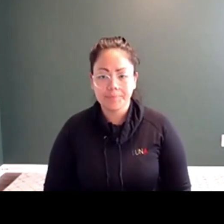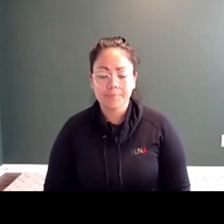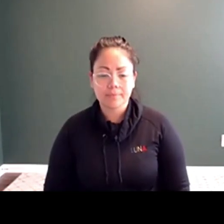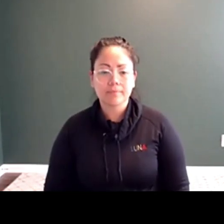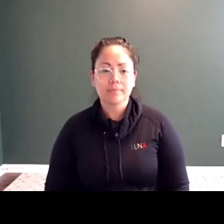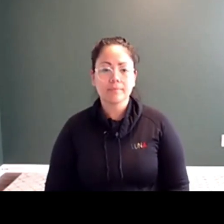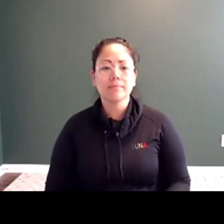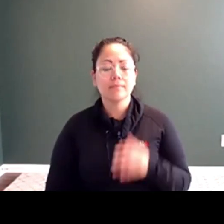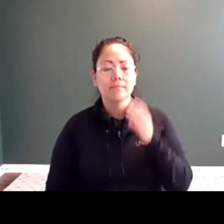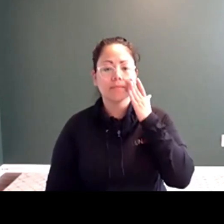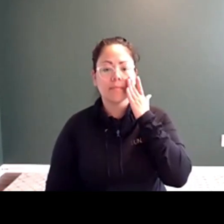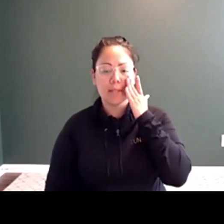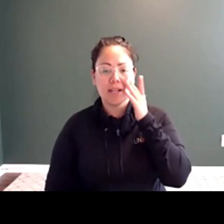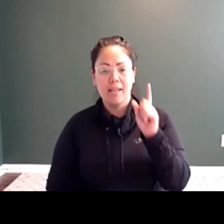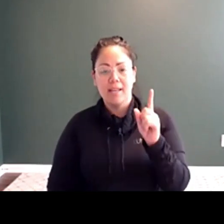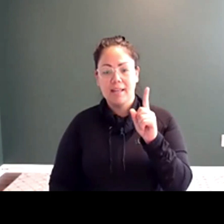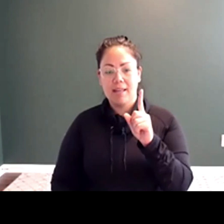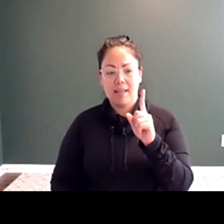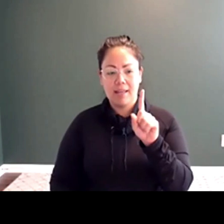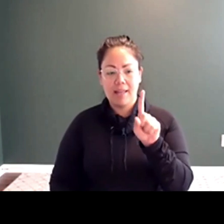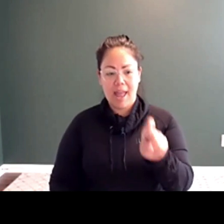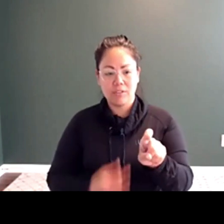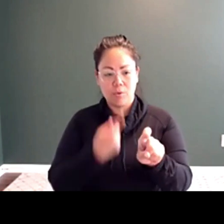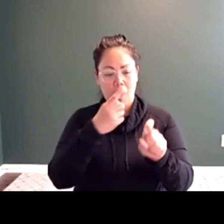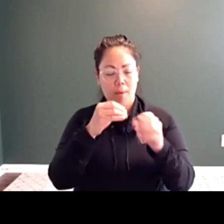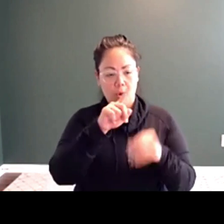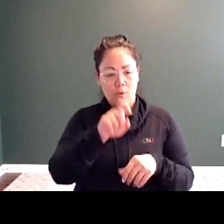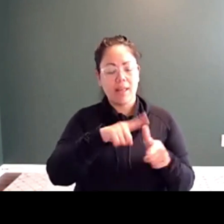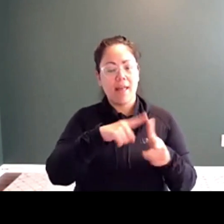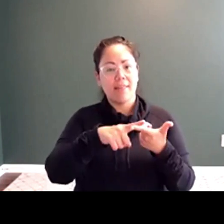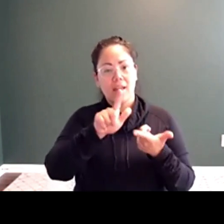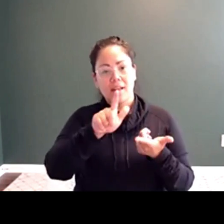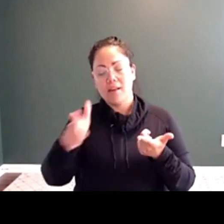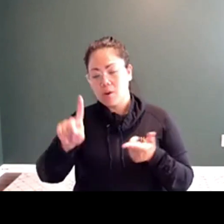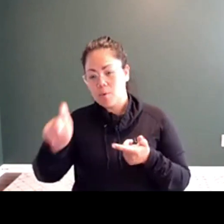And Stevie, I'm going to ask you one more question, and then we'll switch back to some questions for Brien.